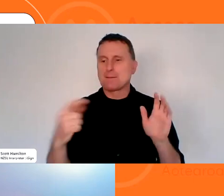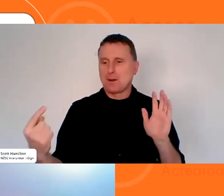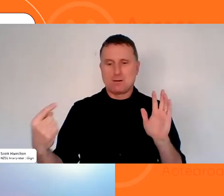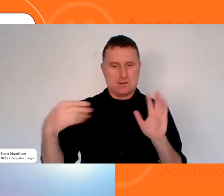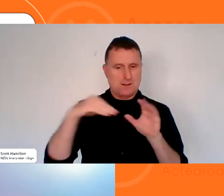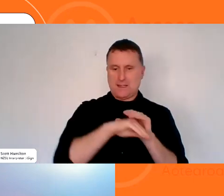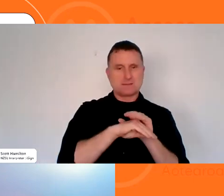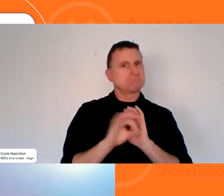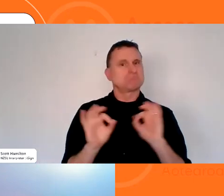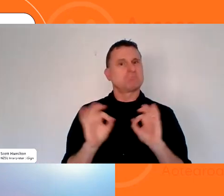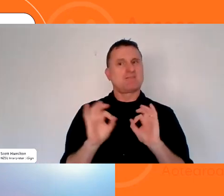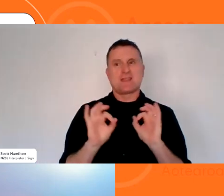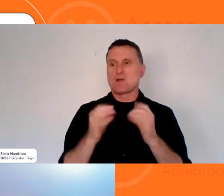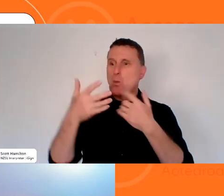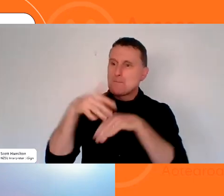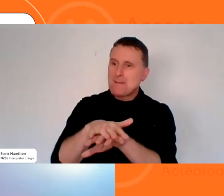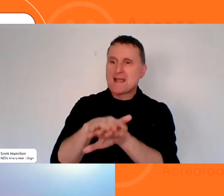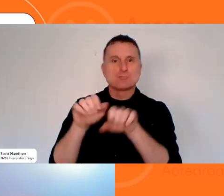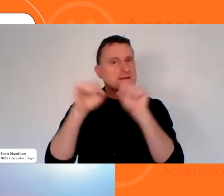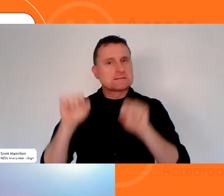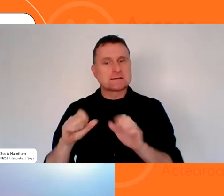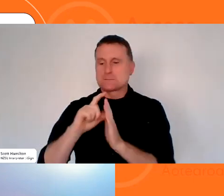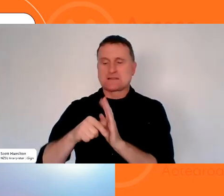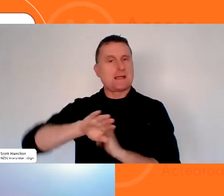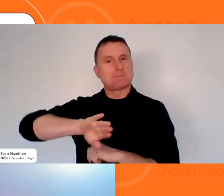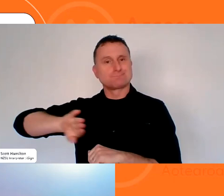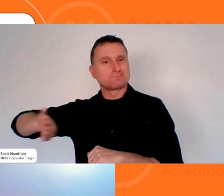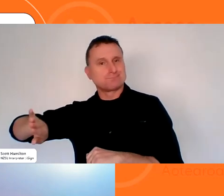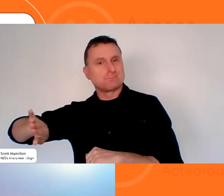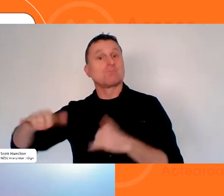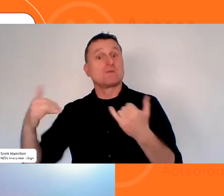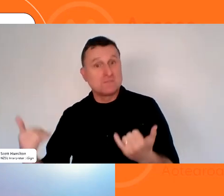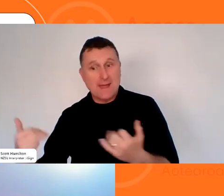system, or in the mainstream system. We see them now, but we don't have